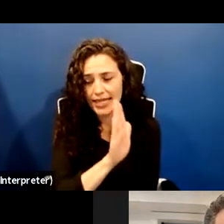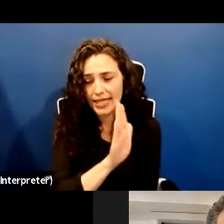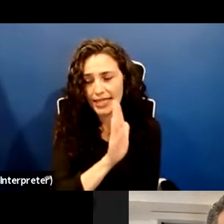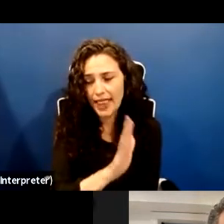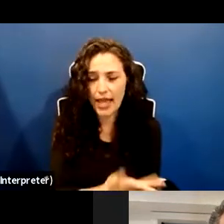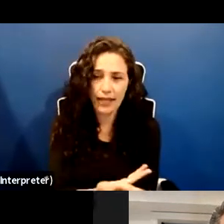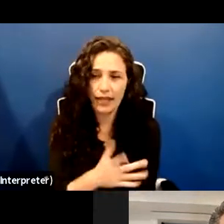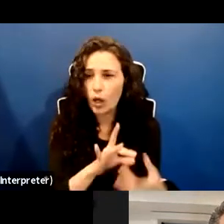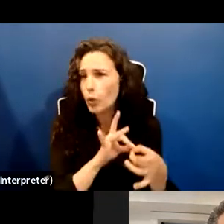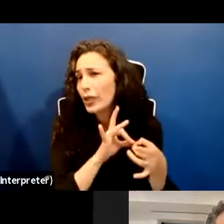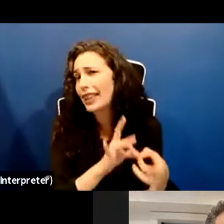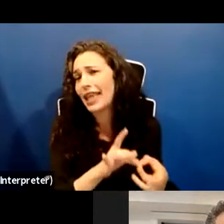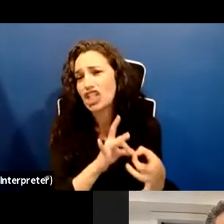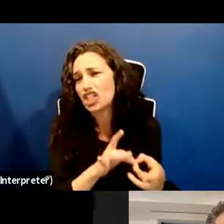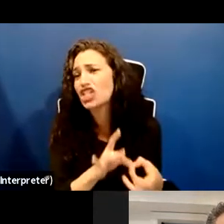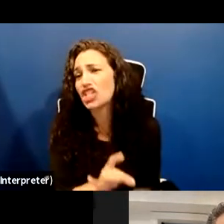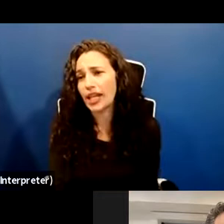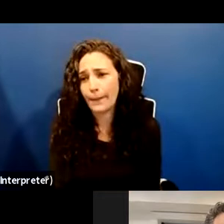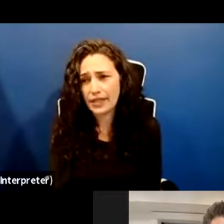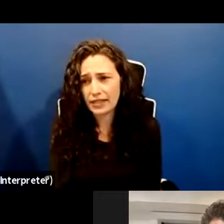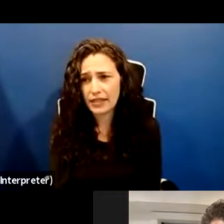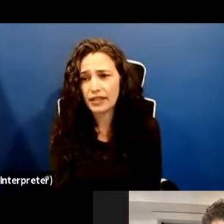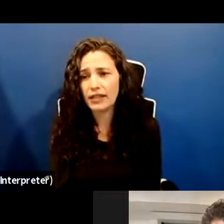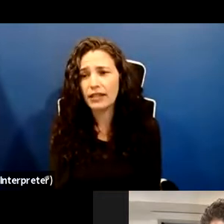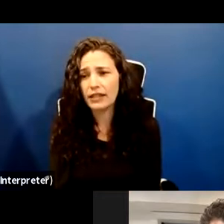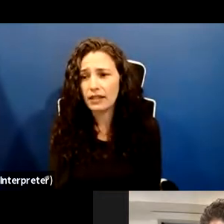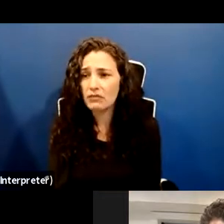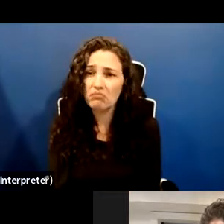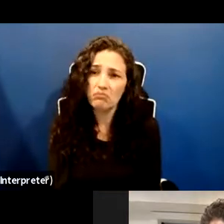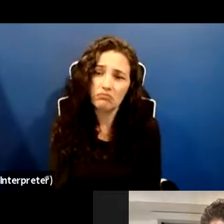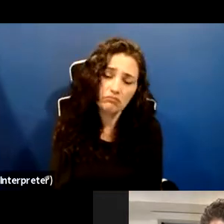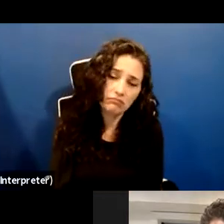relationship with Laura and Chris was heartbreaking.